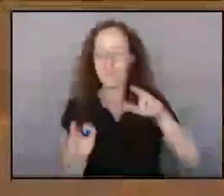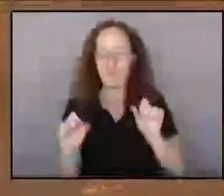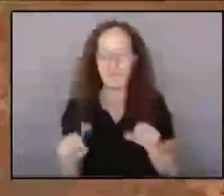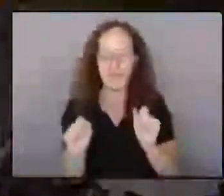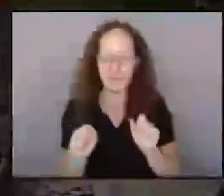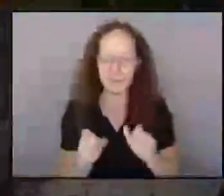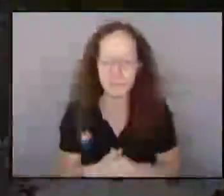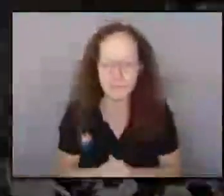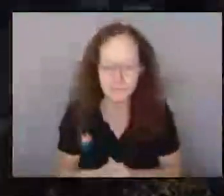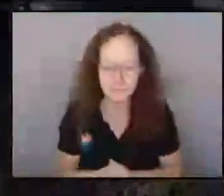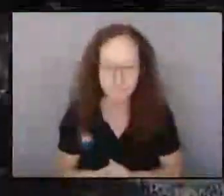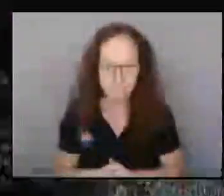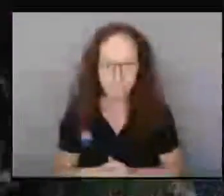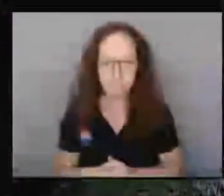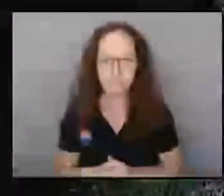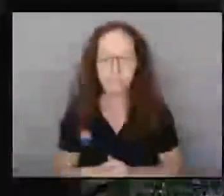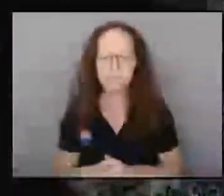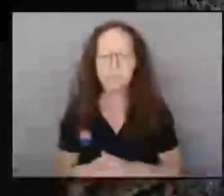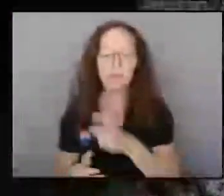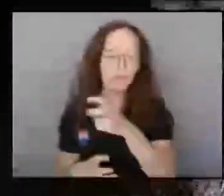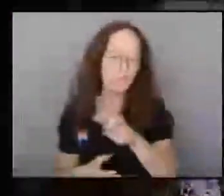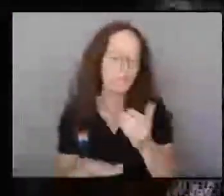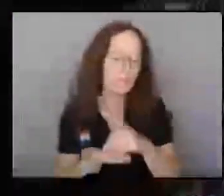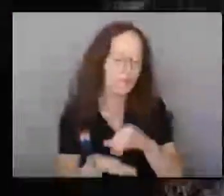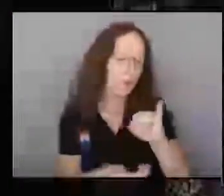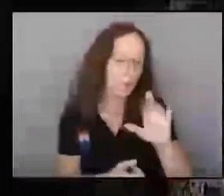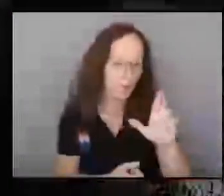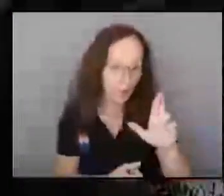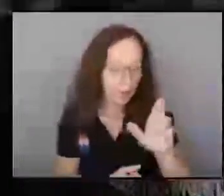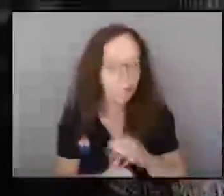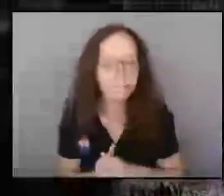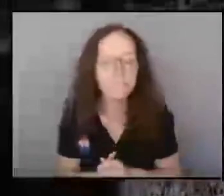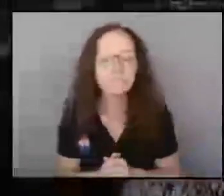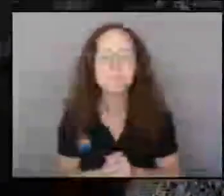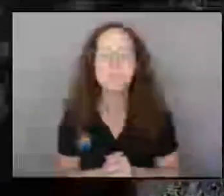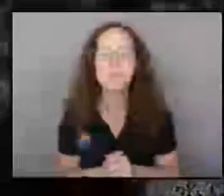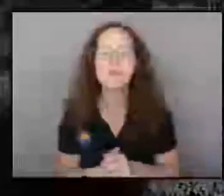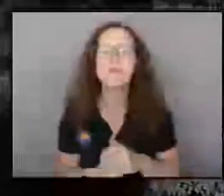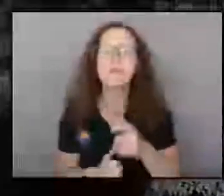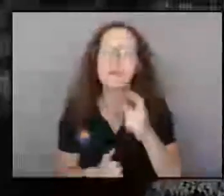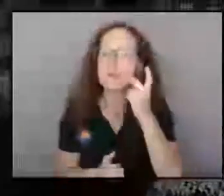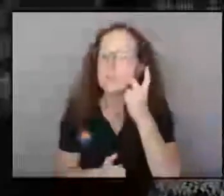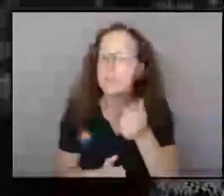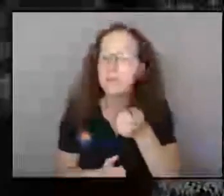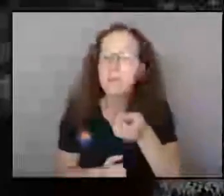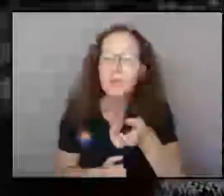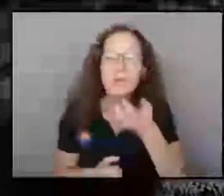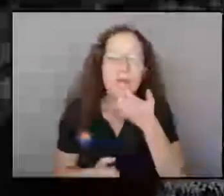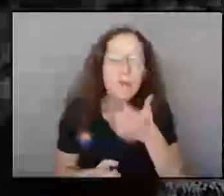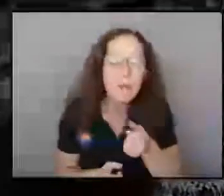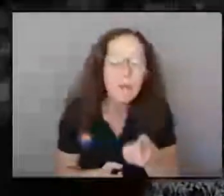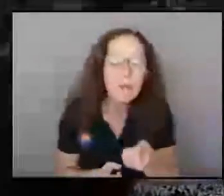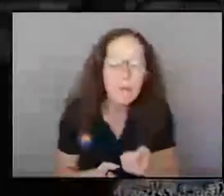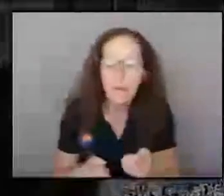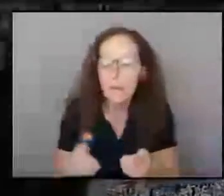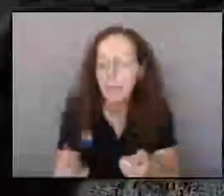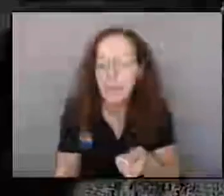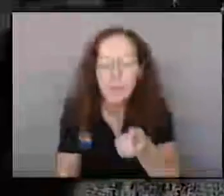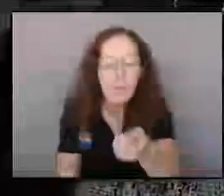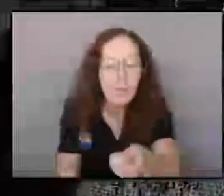THERE. BACK INTO IR. COUPLE HEAT SIGNATURES RIGHT THERE, NOTHING REALLY TO WORRY ABOUT.